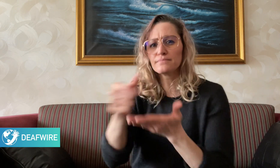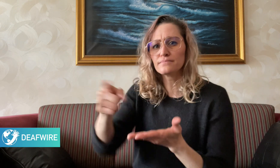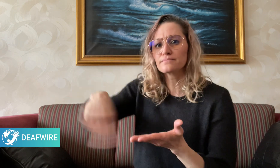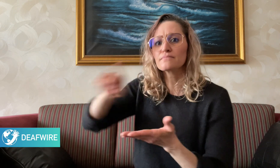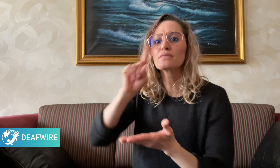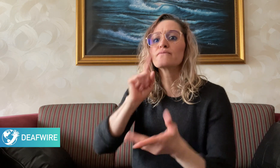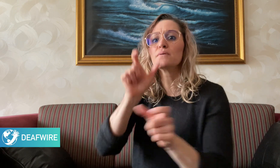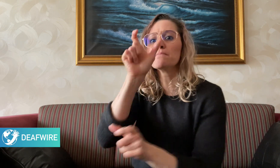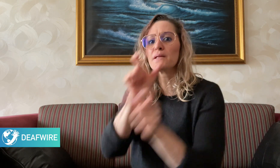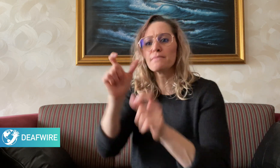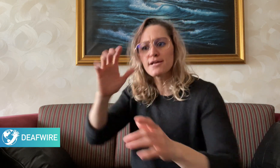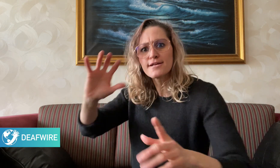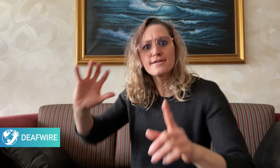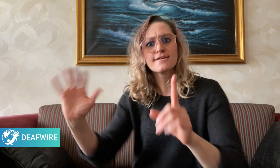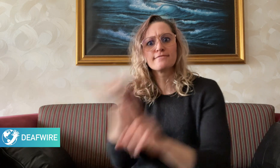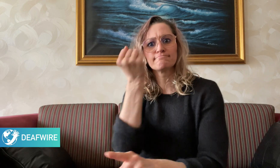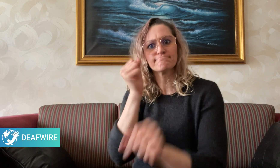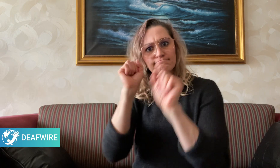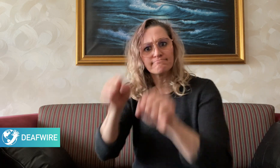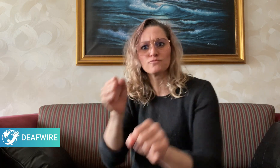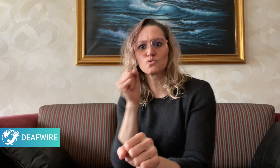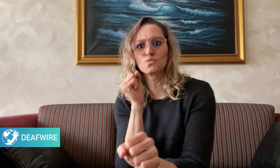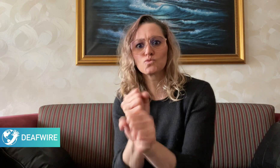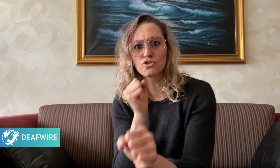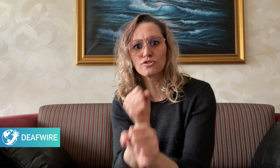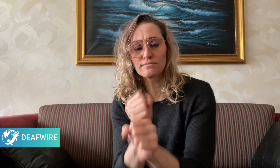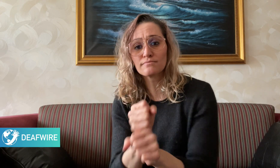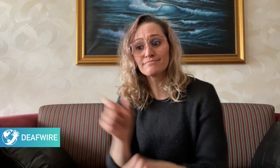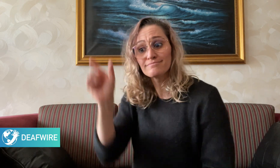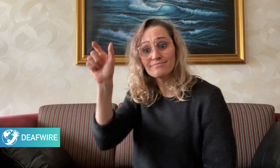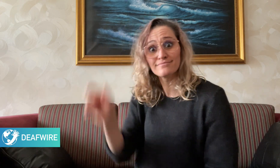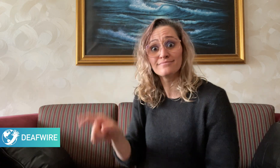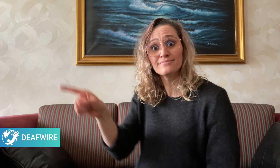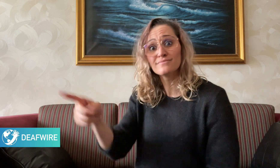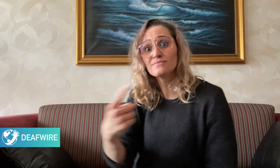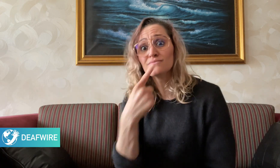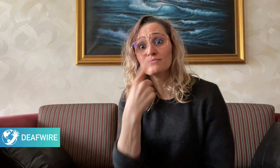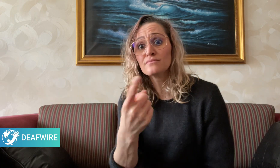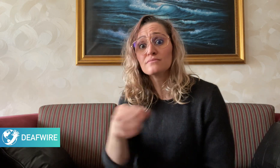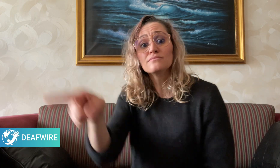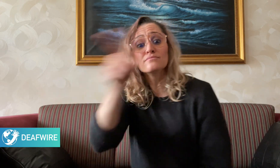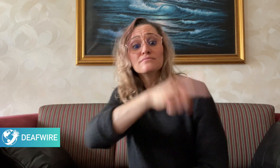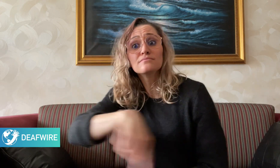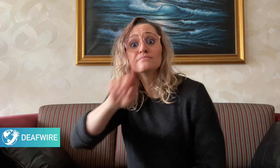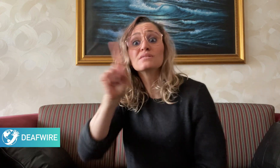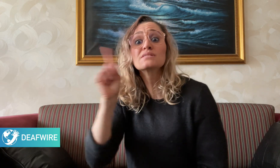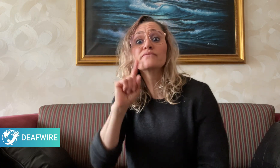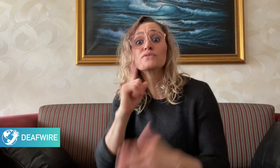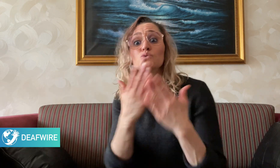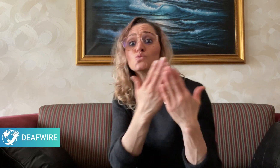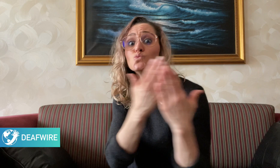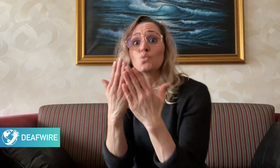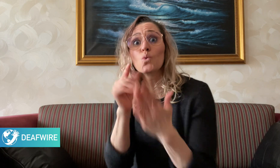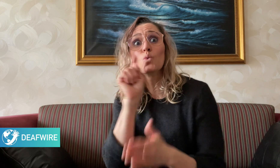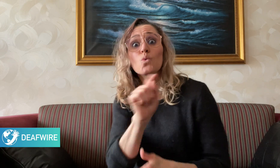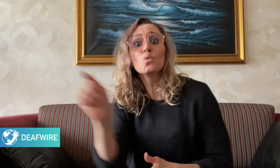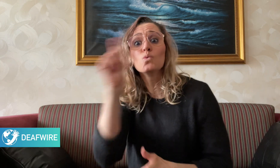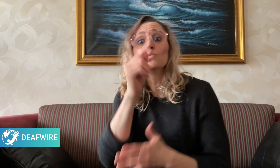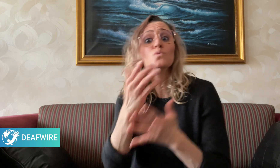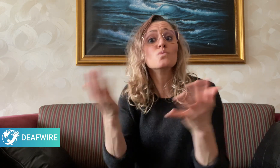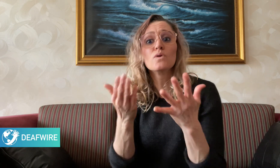to help Deaf people gain employment. She says that